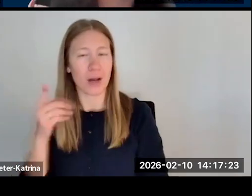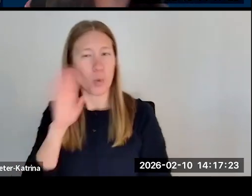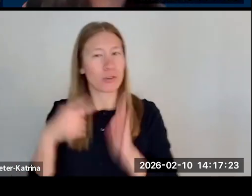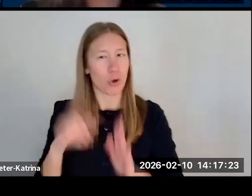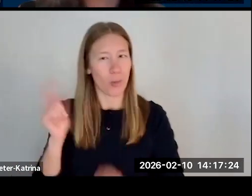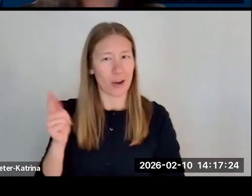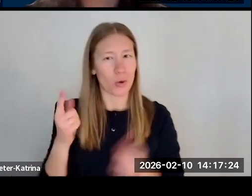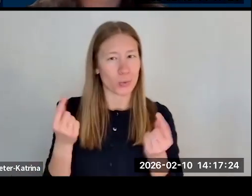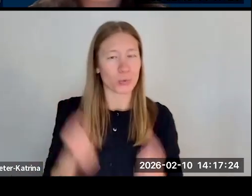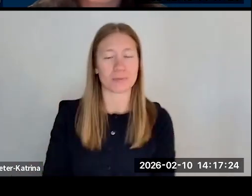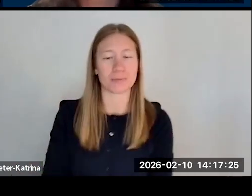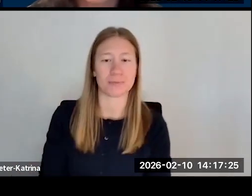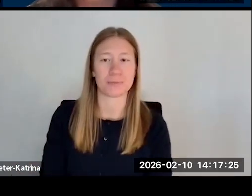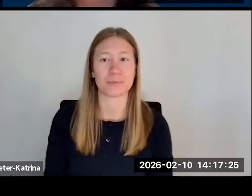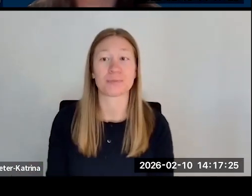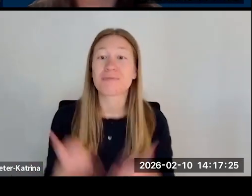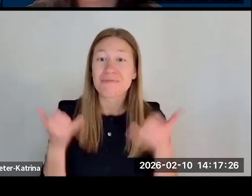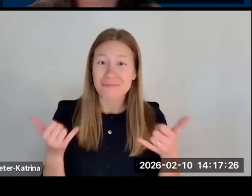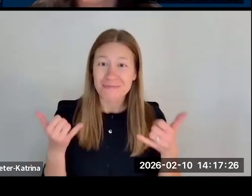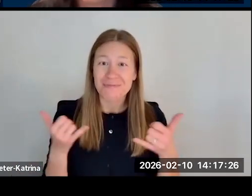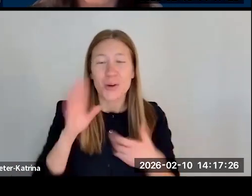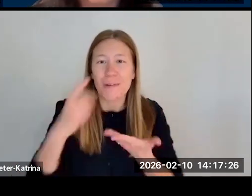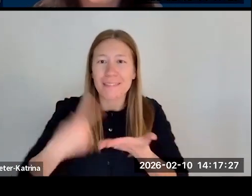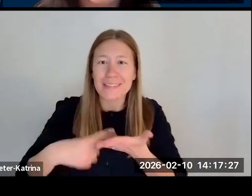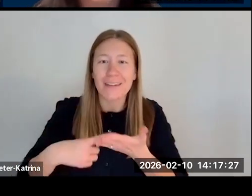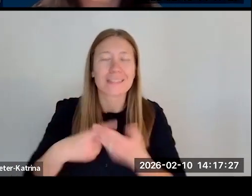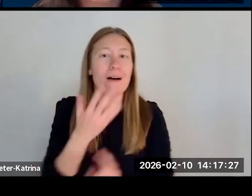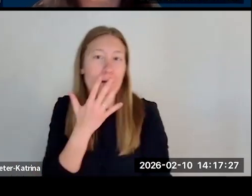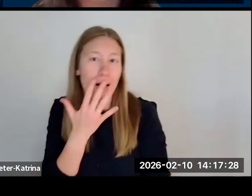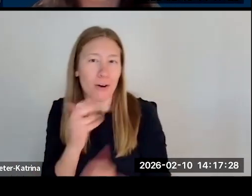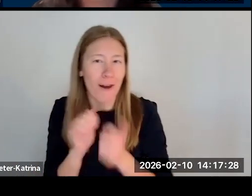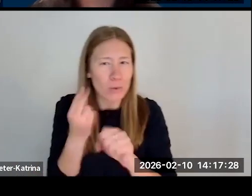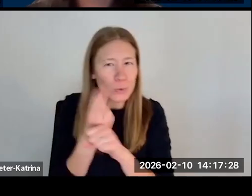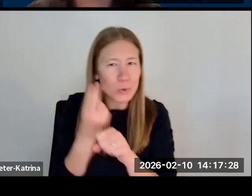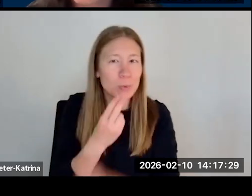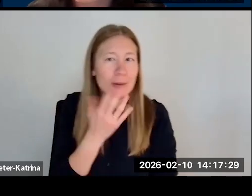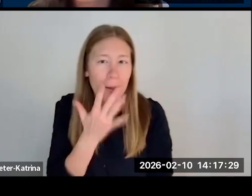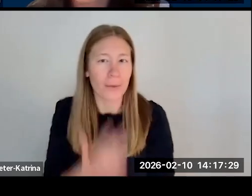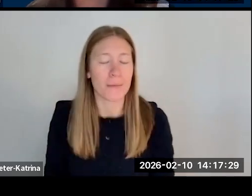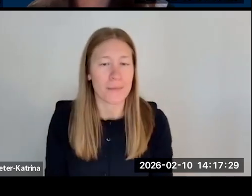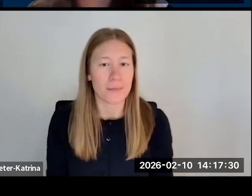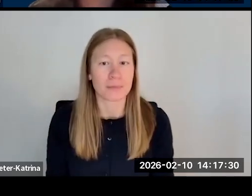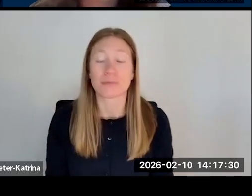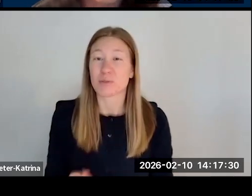Hey, so next we're gonna talk about use of color. So there's two main practices